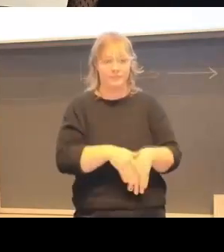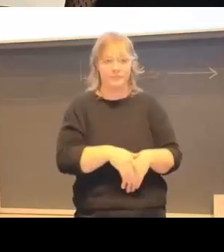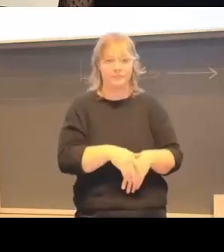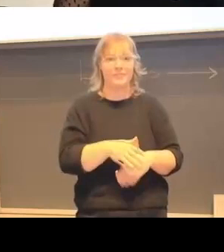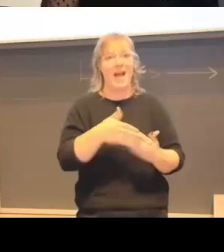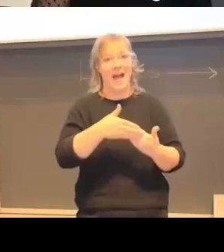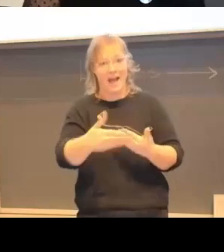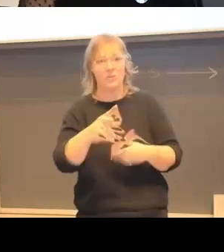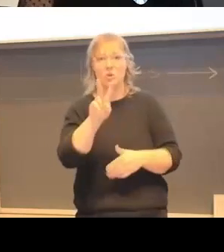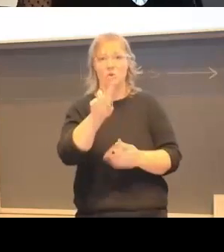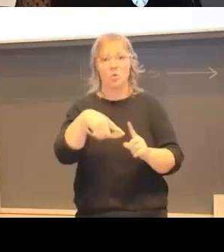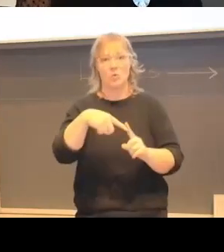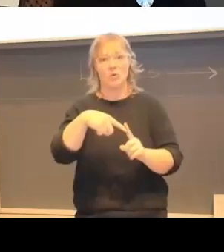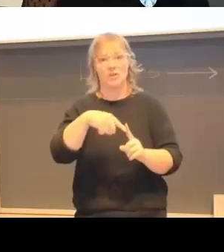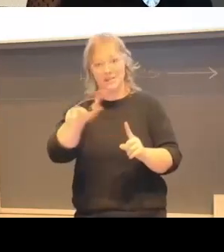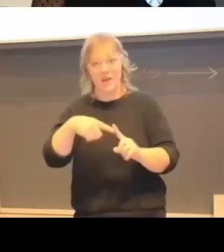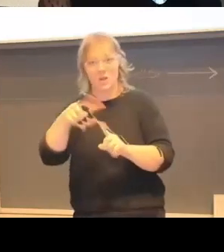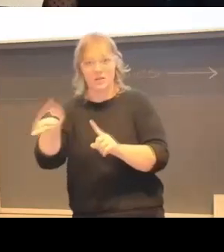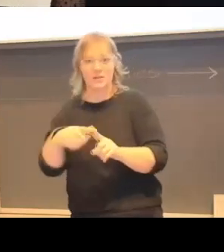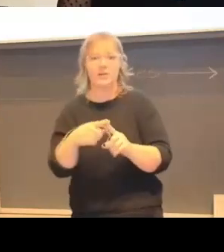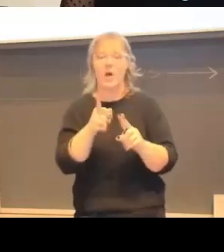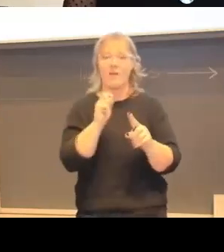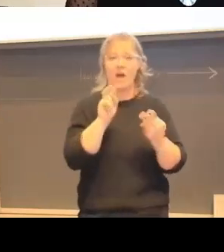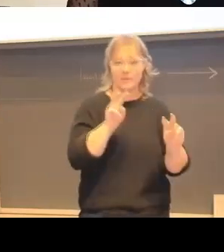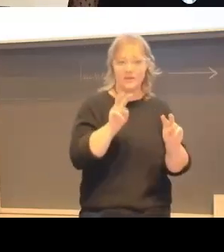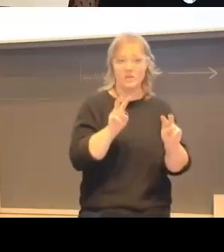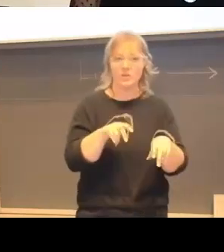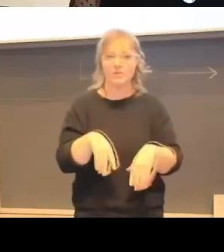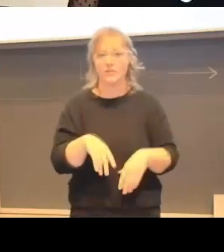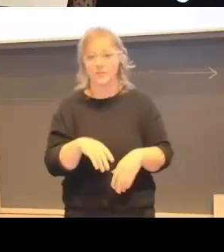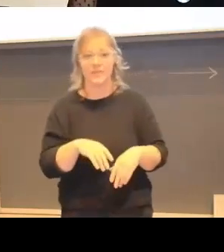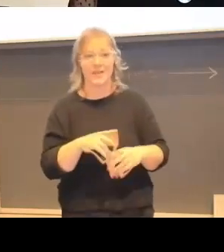of observation surgeons were paired A and B and these pairings were intentionally across